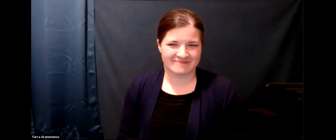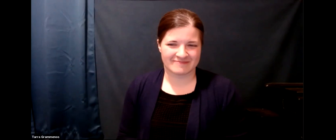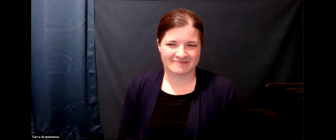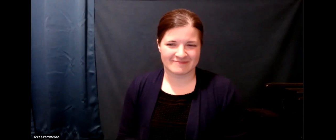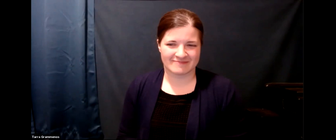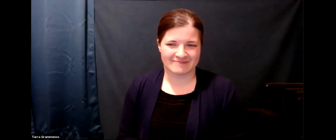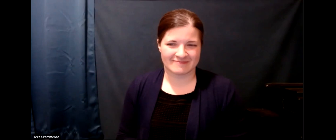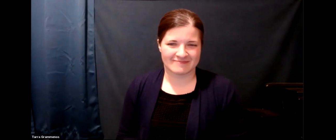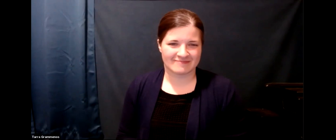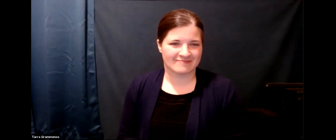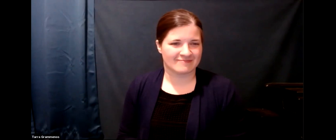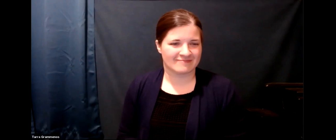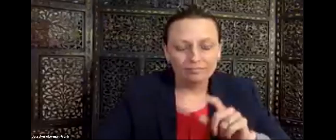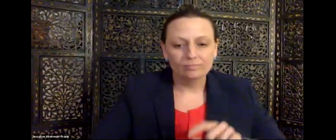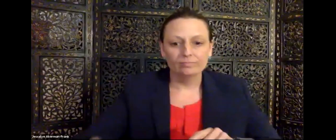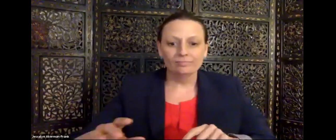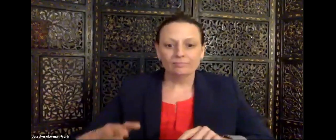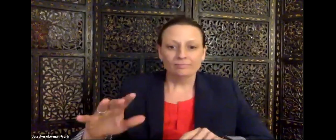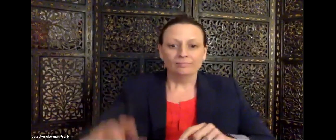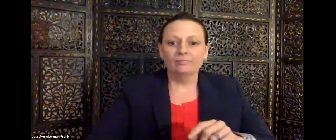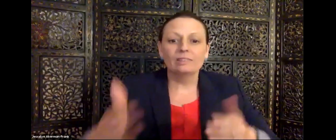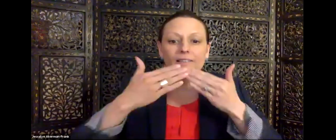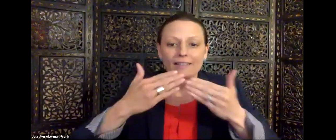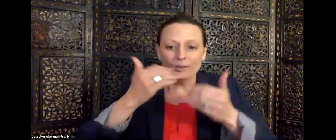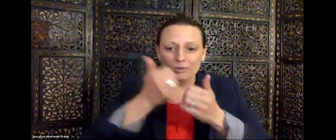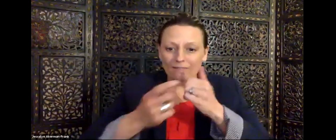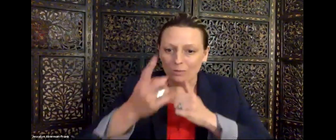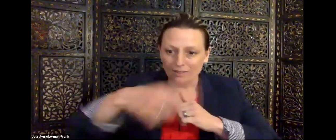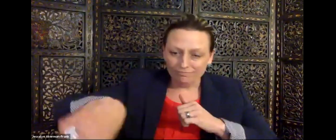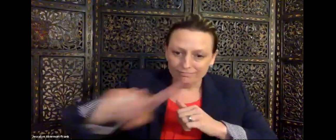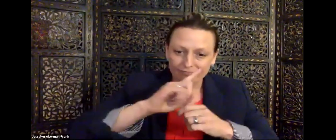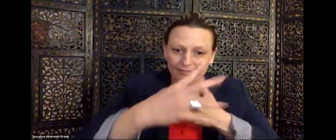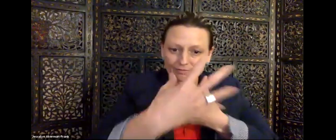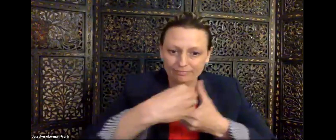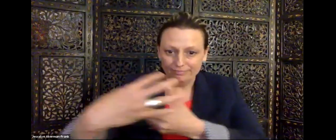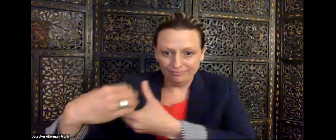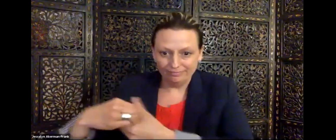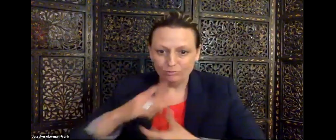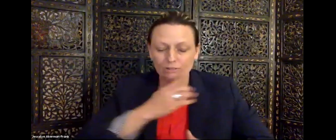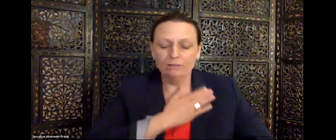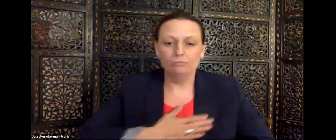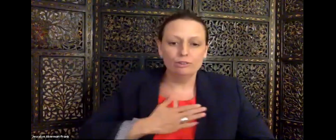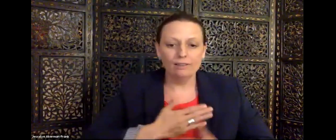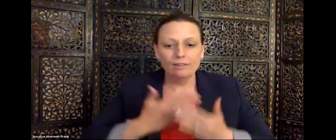Well, thank you, everyone, for your participation.